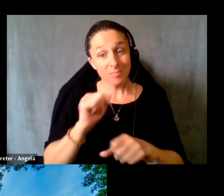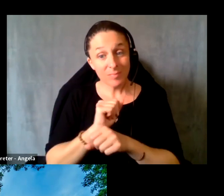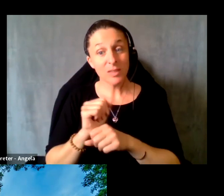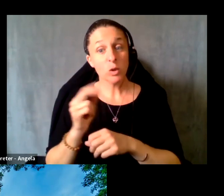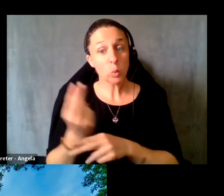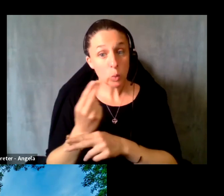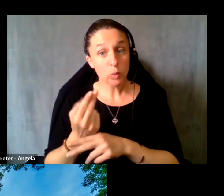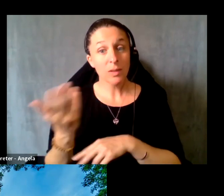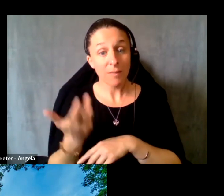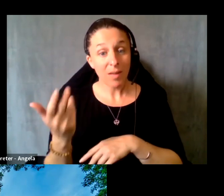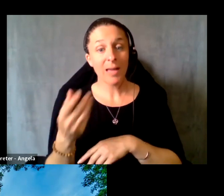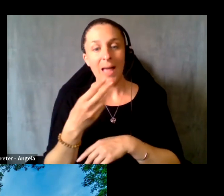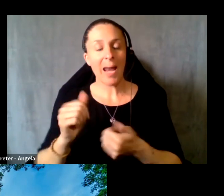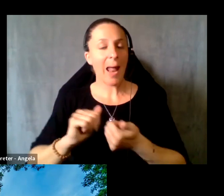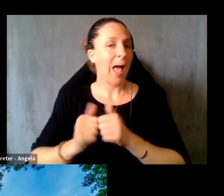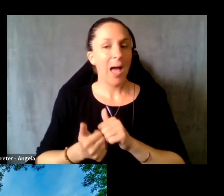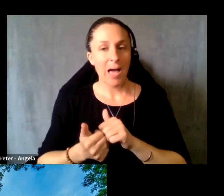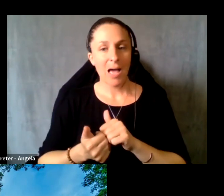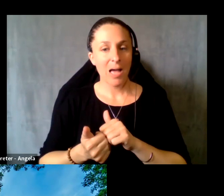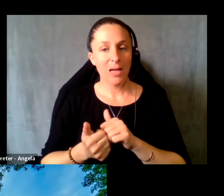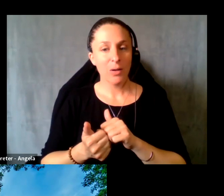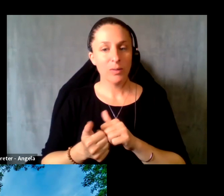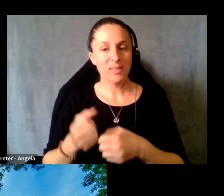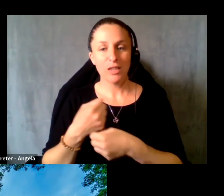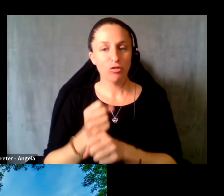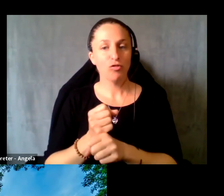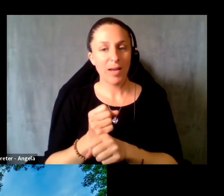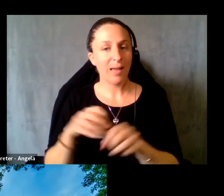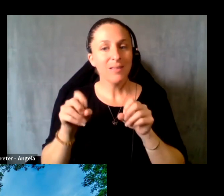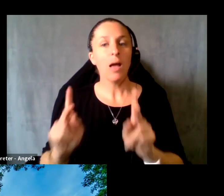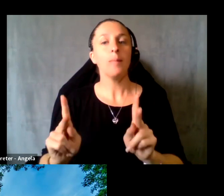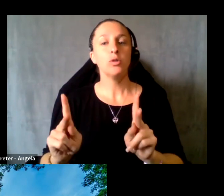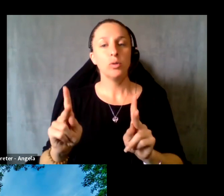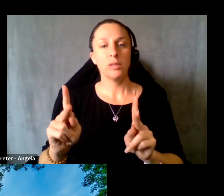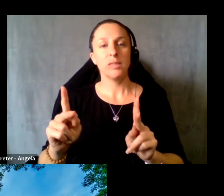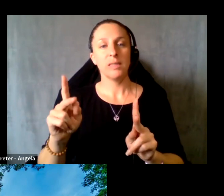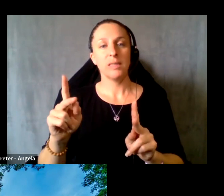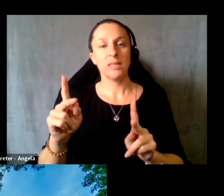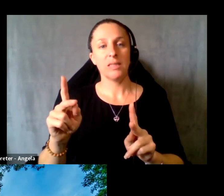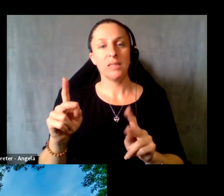was it creating the opportunity for them to use those devices to connect to essential